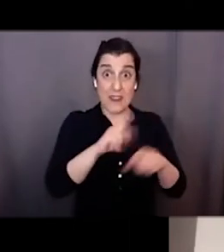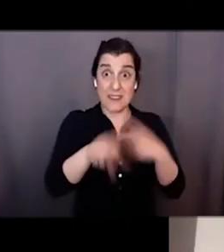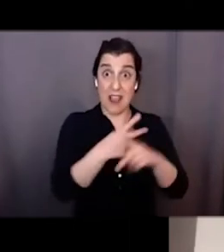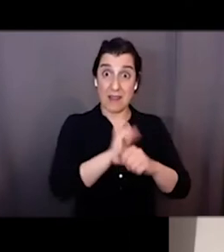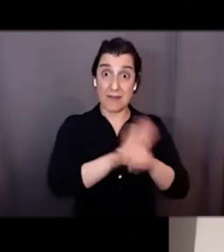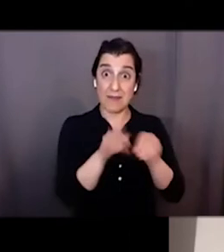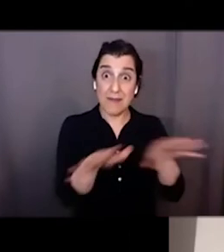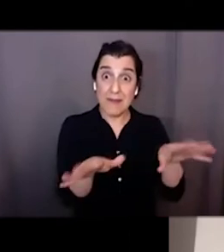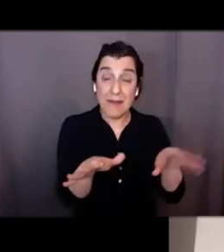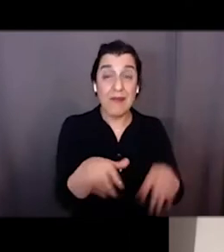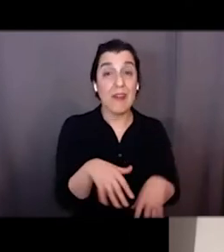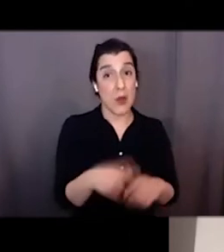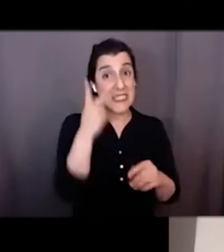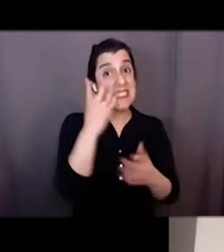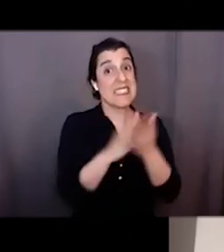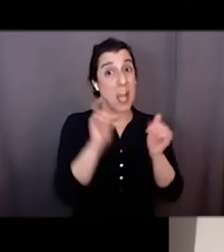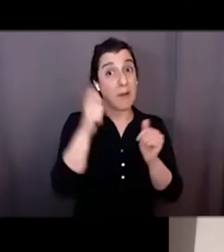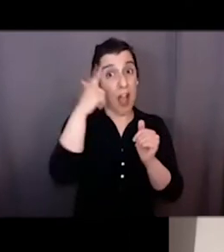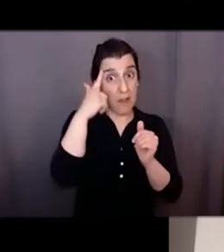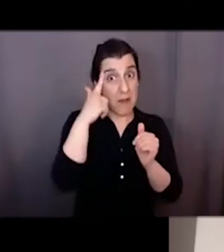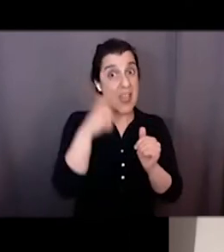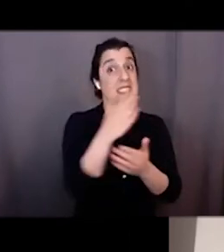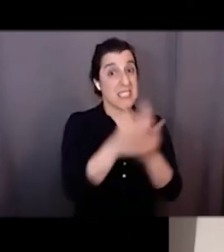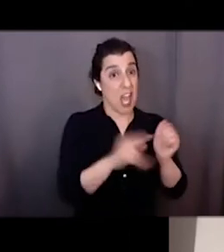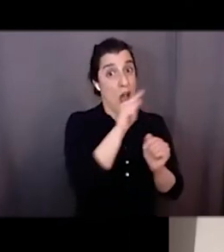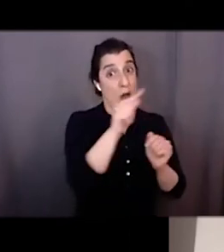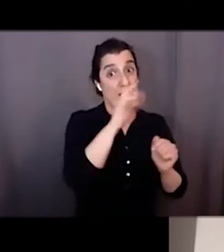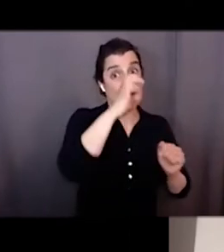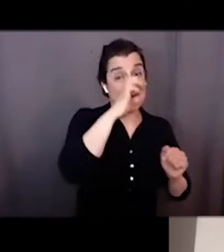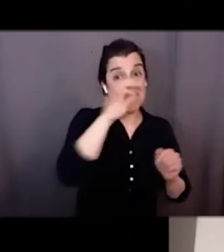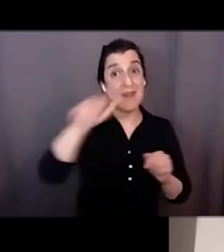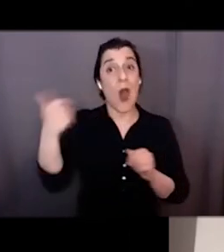and some are more Swift Swiss in their reaction than the others and enforcement